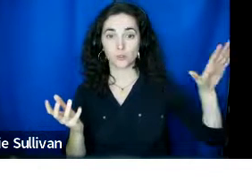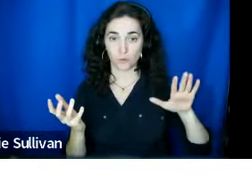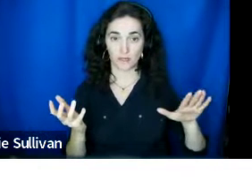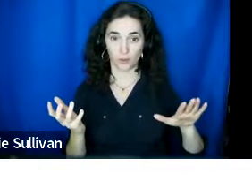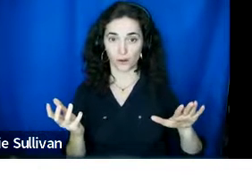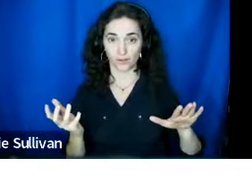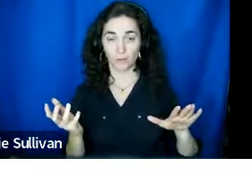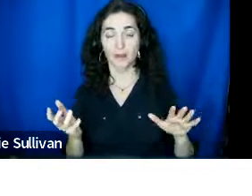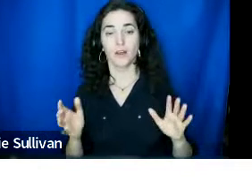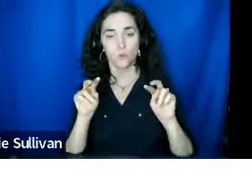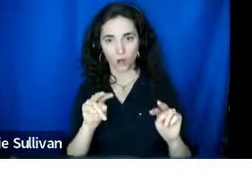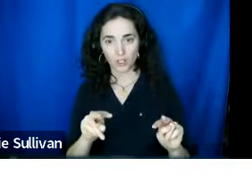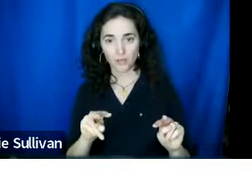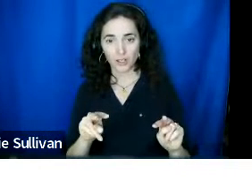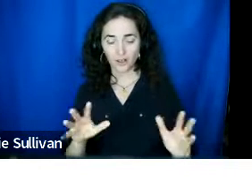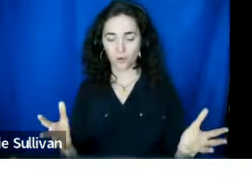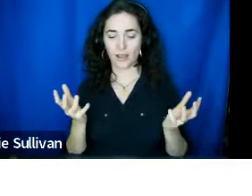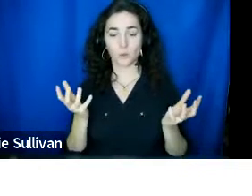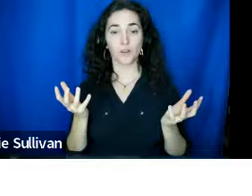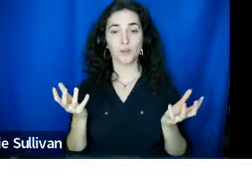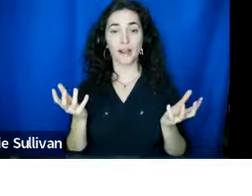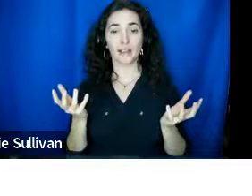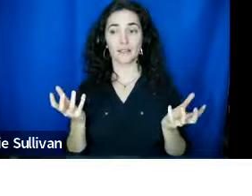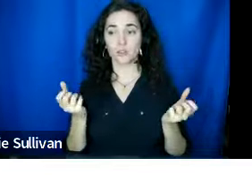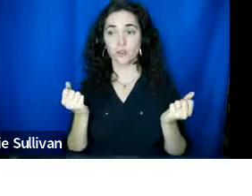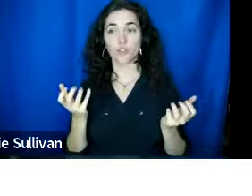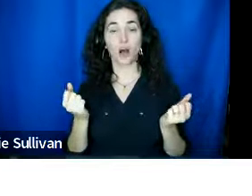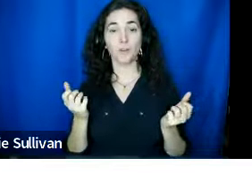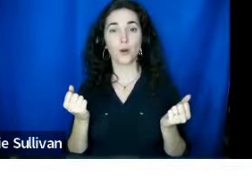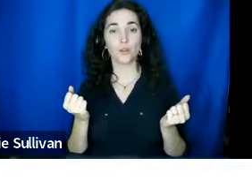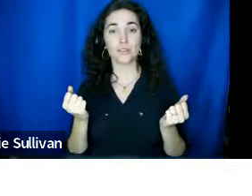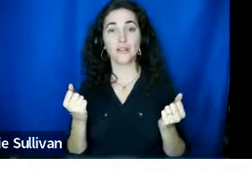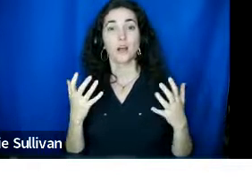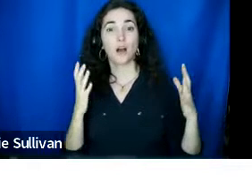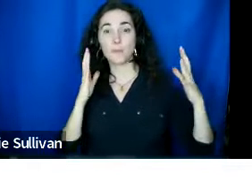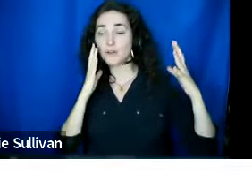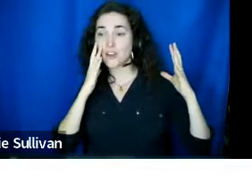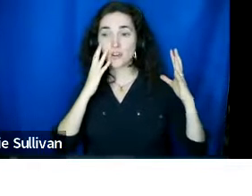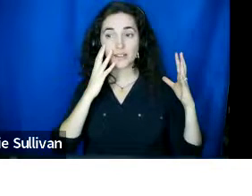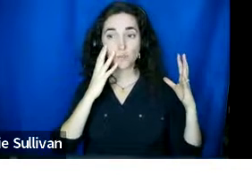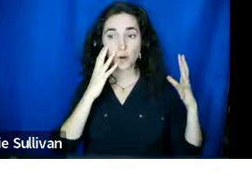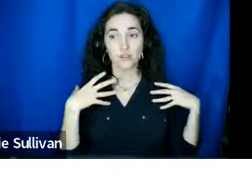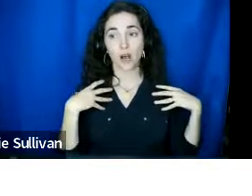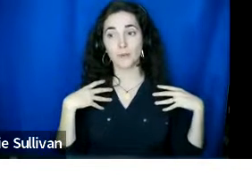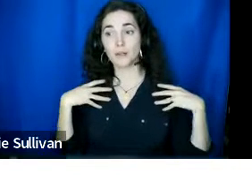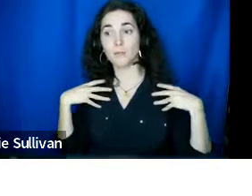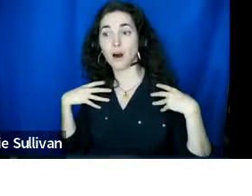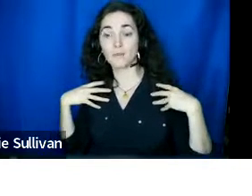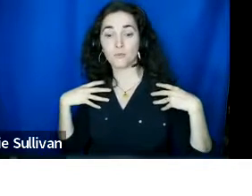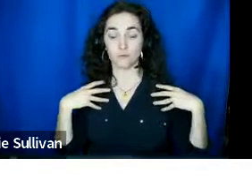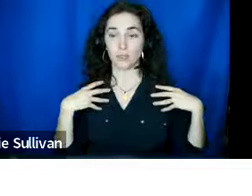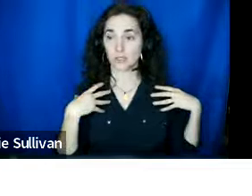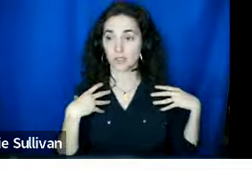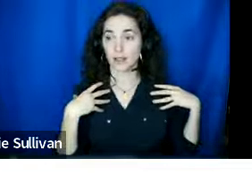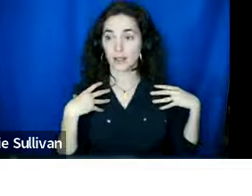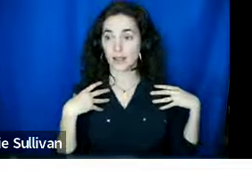child does when adults are speaking around them, you're watching a video, and with your hands you just copy what you see, copy the facial expressions, copy the body movements.